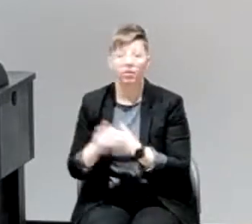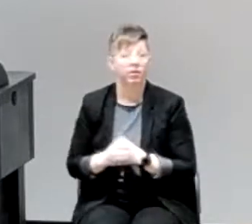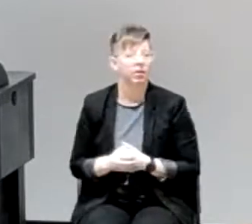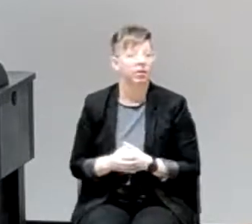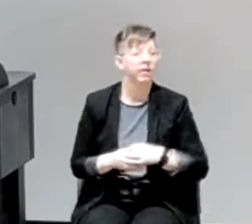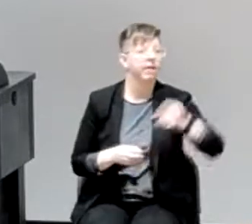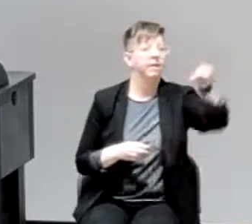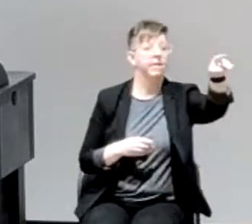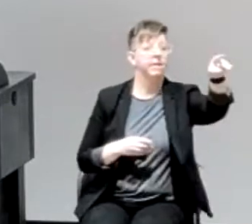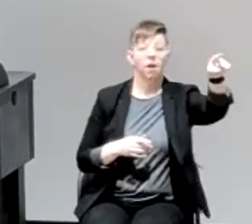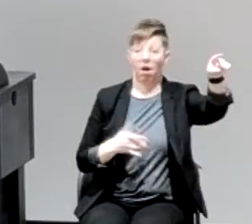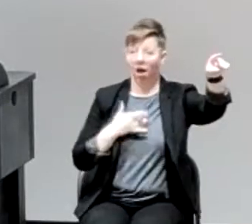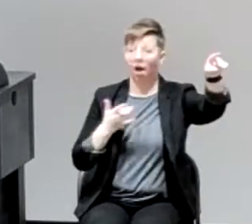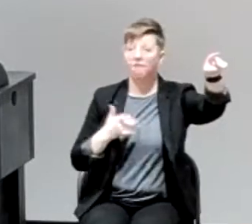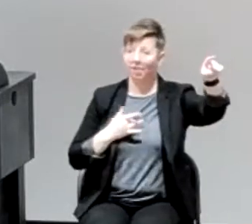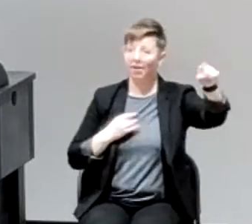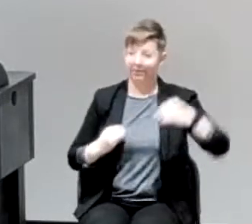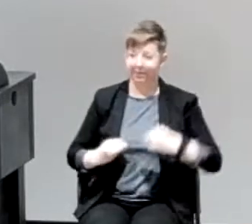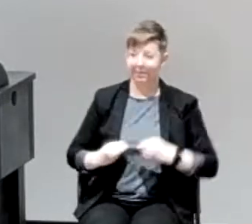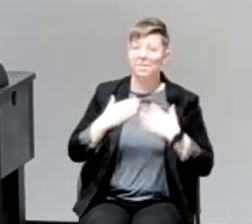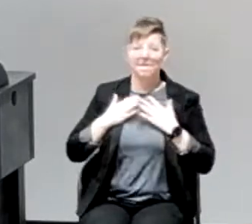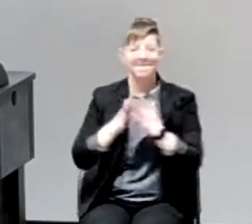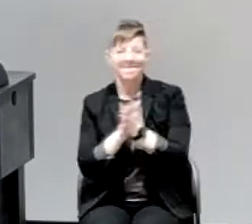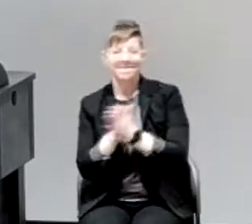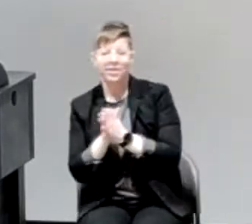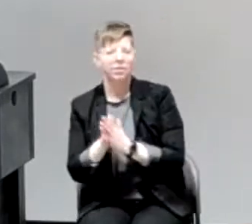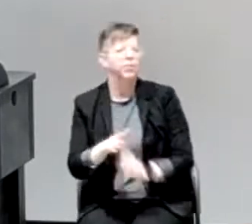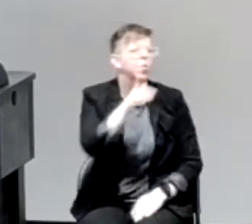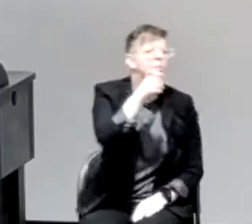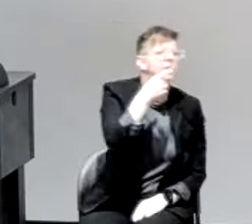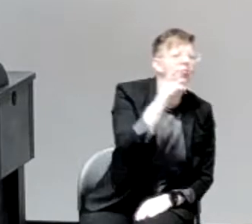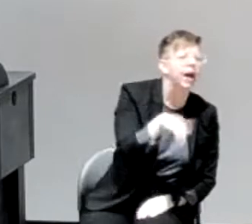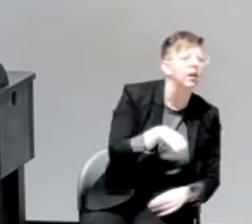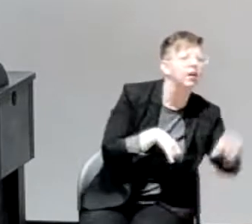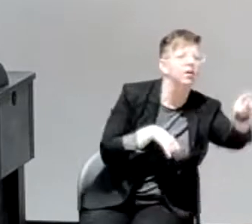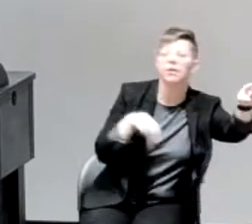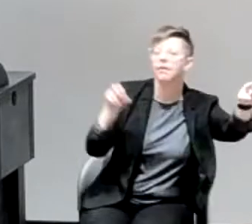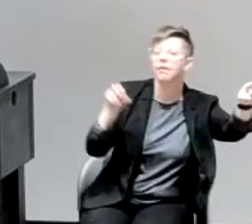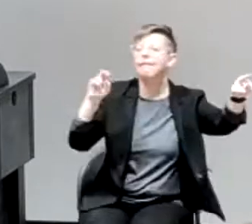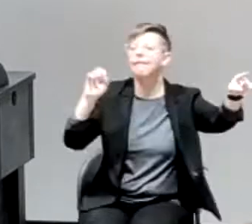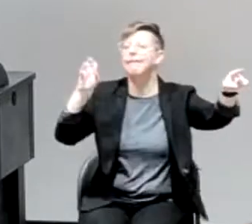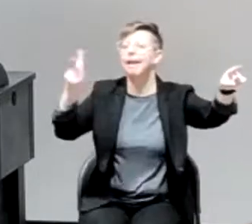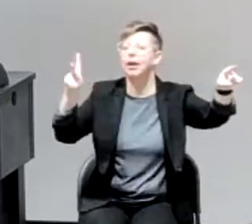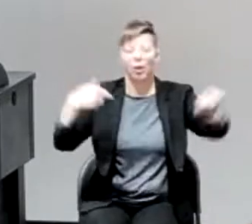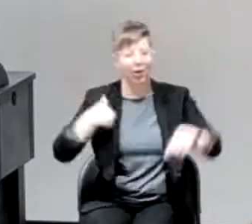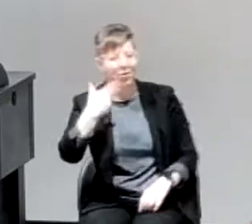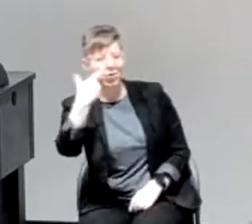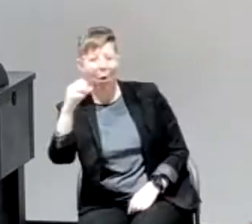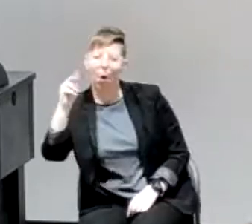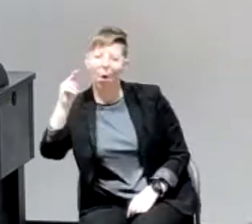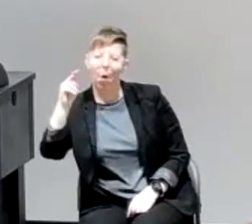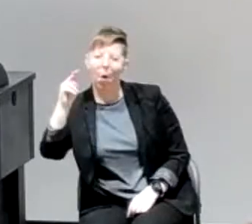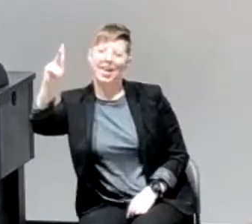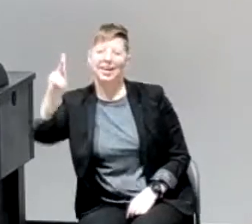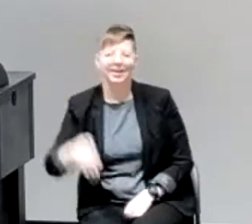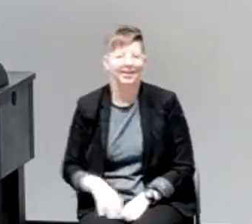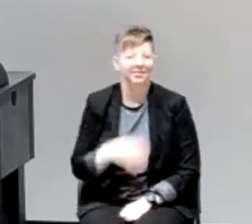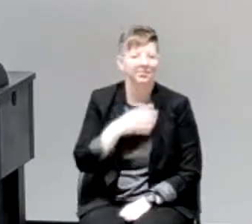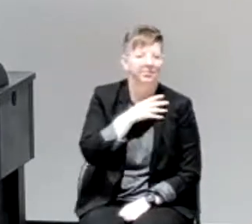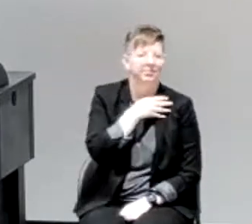fast and it had better be good. ≫ PUNAM MATHUR: One minute for questions and it had better be Questions and comments?